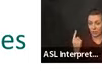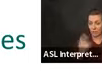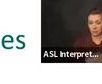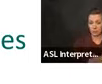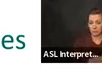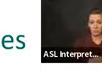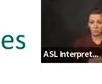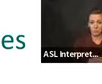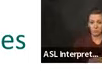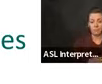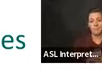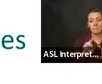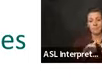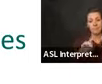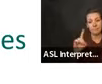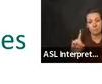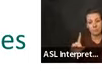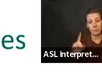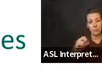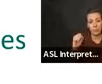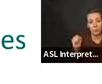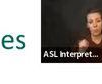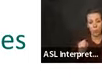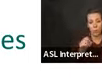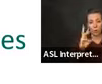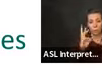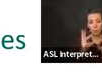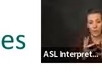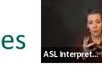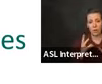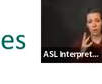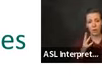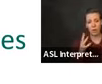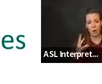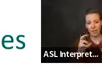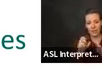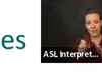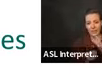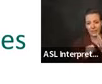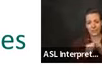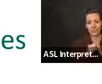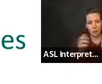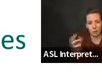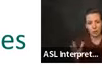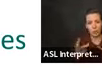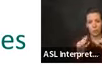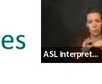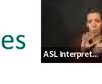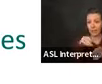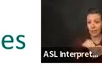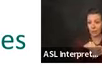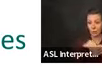However, with colder weather and the holiday season prompting more indoor activities and gatherings, we may see